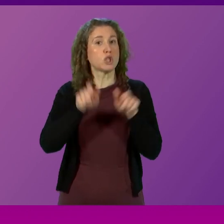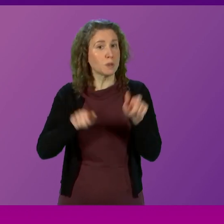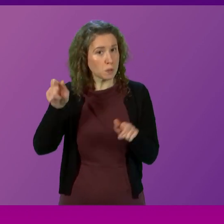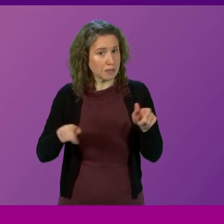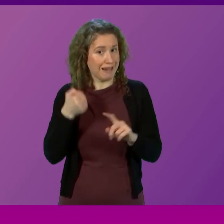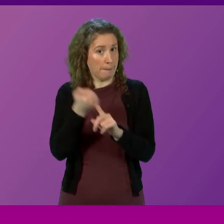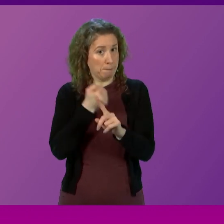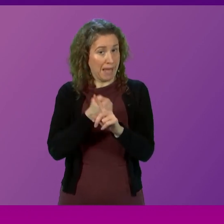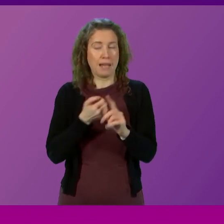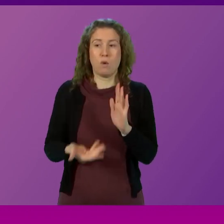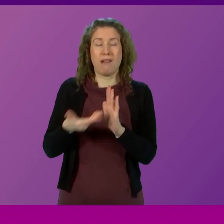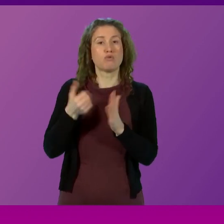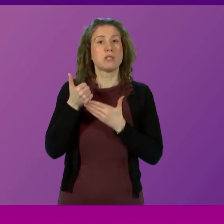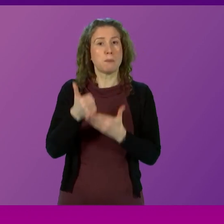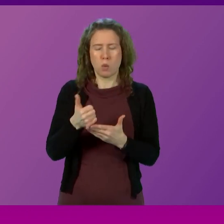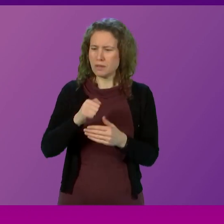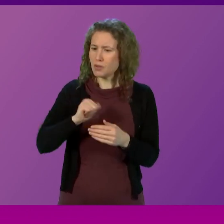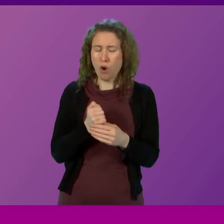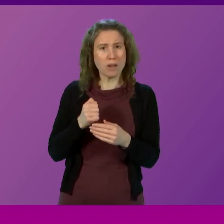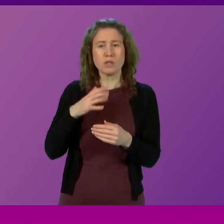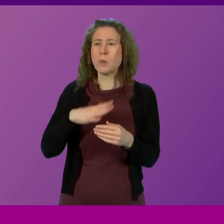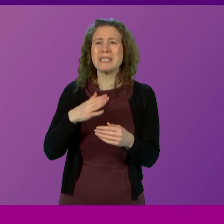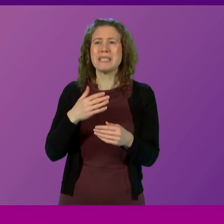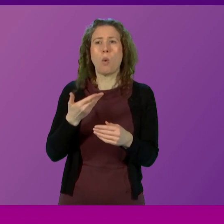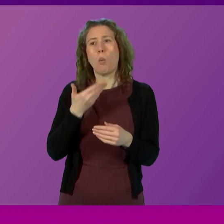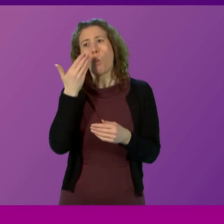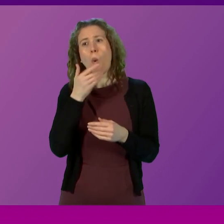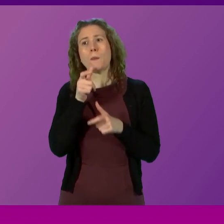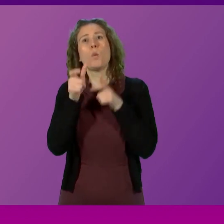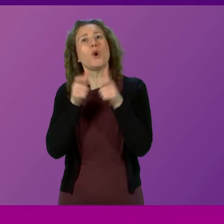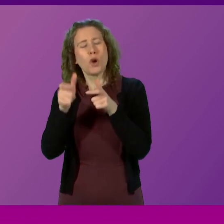support? Scotland’s students do not need warm words; they want to see real action.